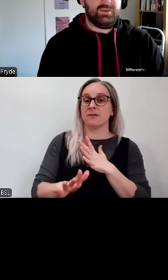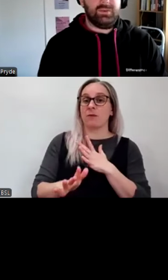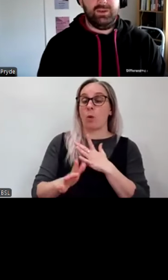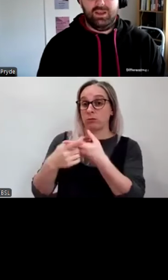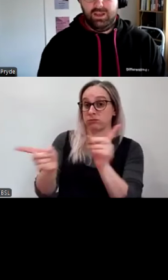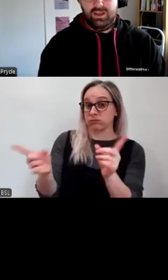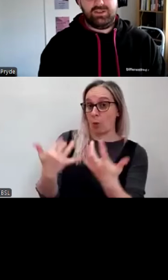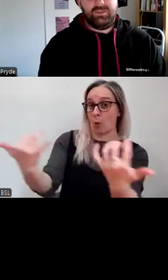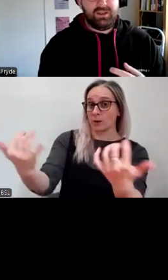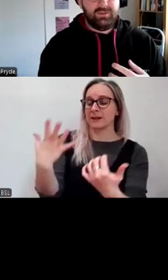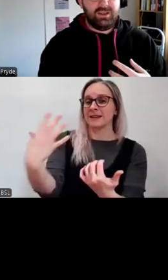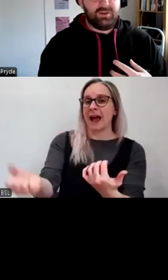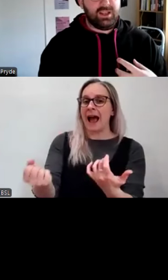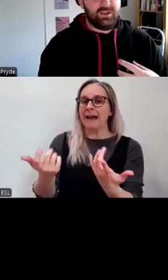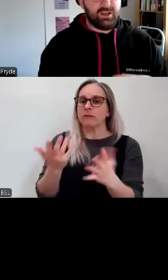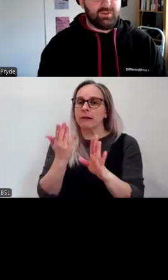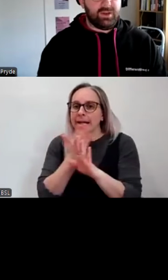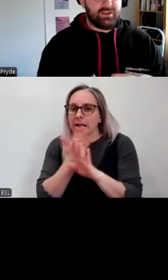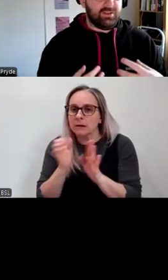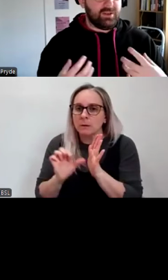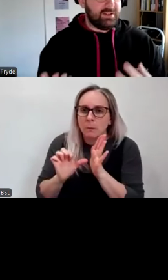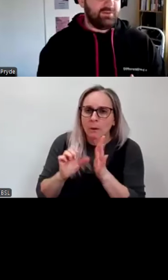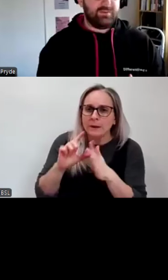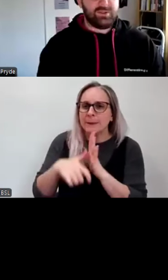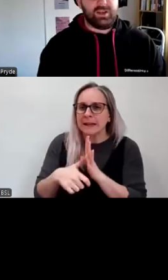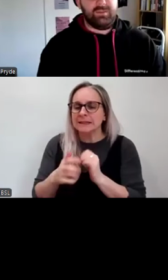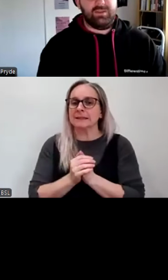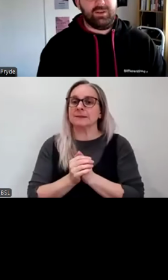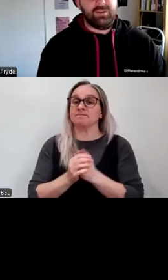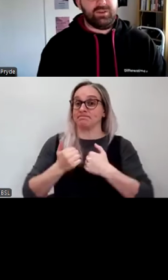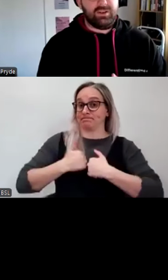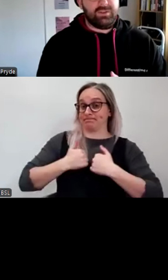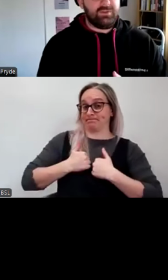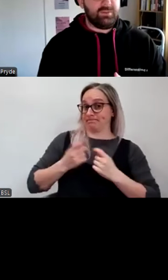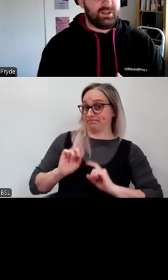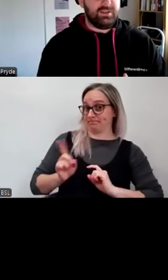To jump in, I want to give you a little bit of background to myself. I am the founder of Different Breed.